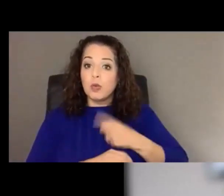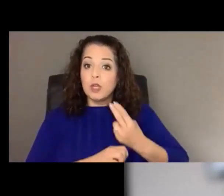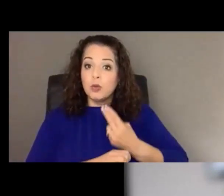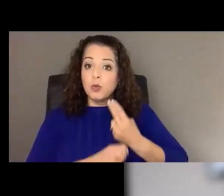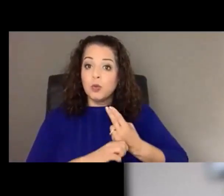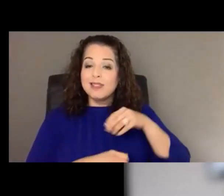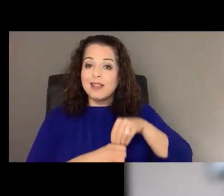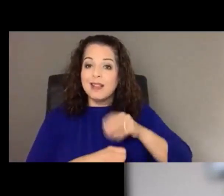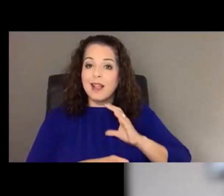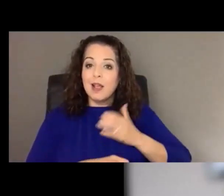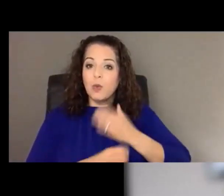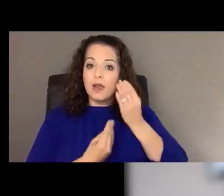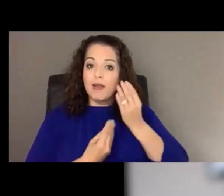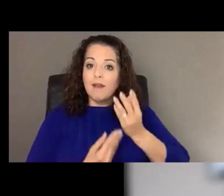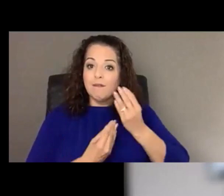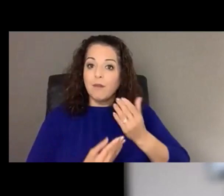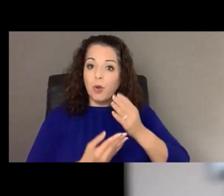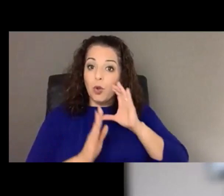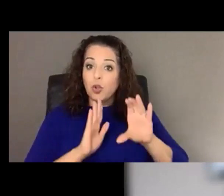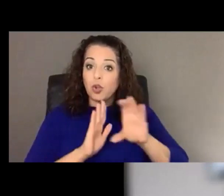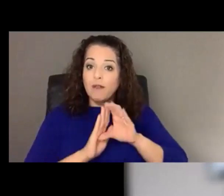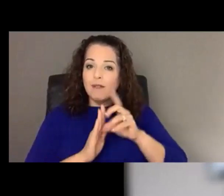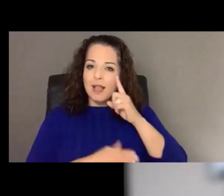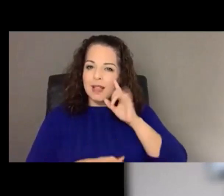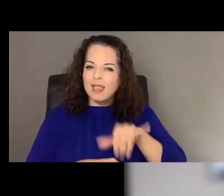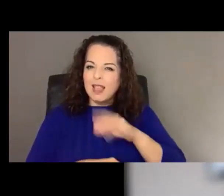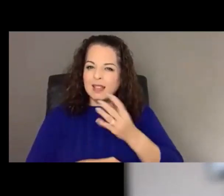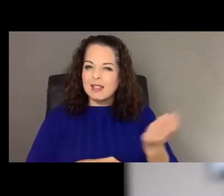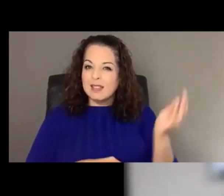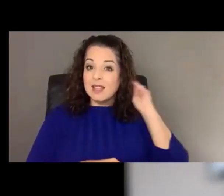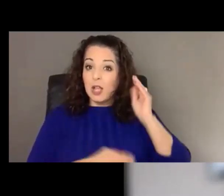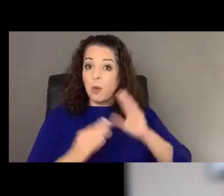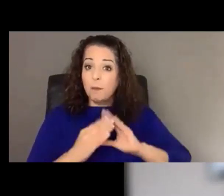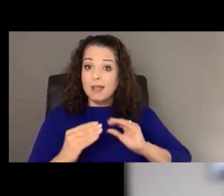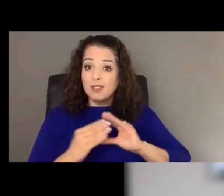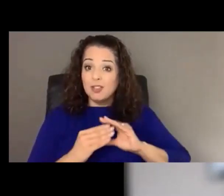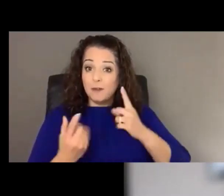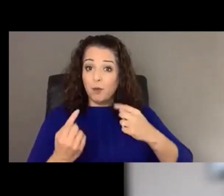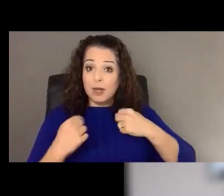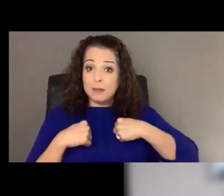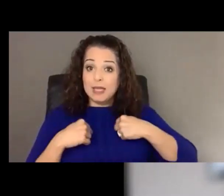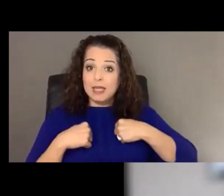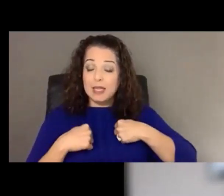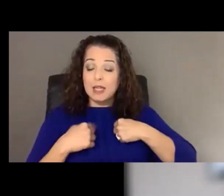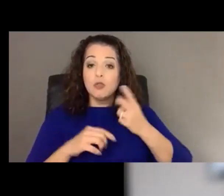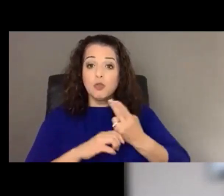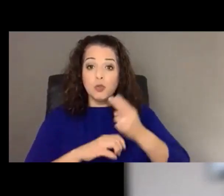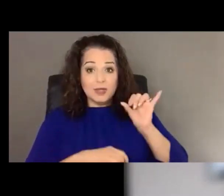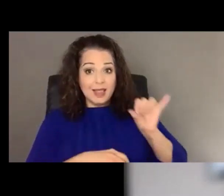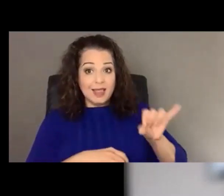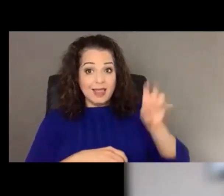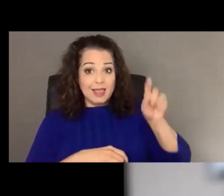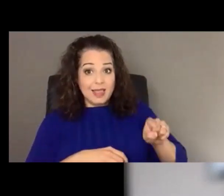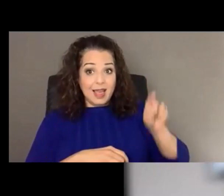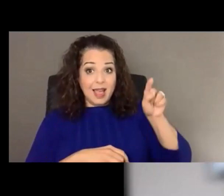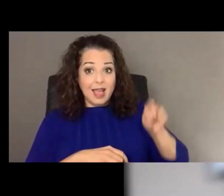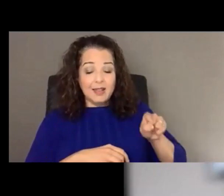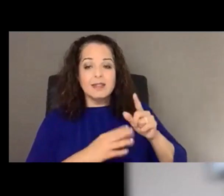I think that's the take-home message for me, to use that literature in designing the infographic,